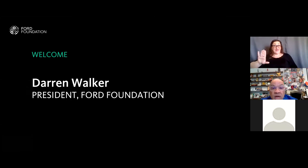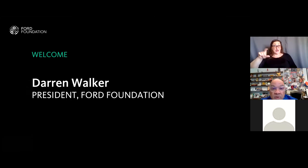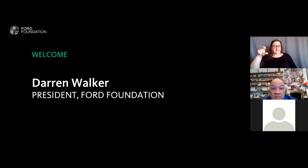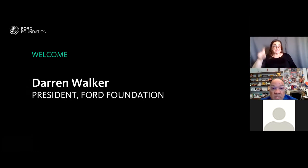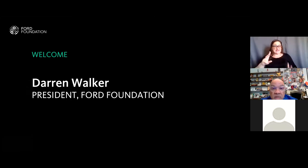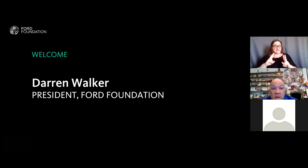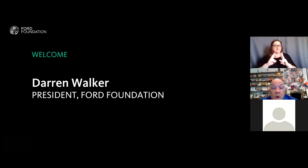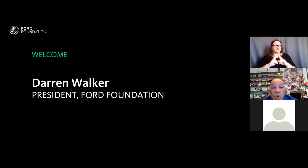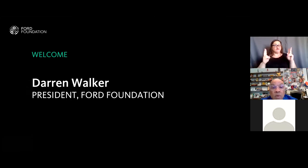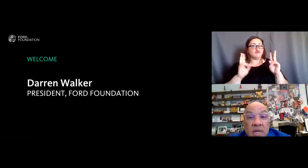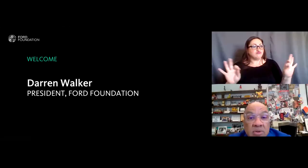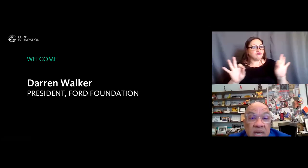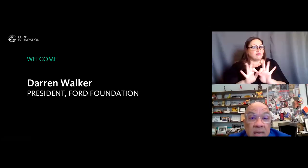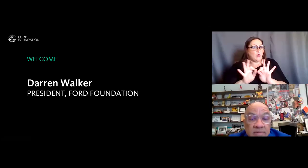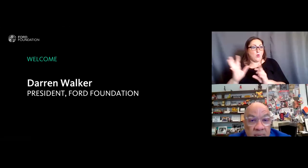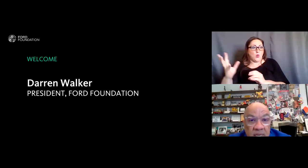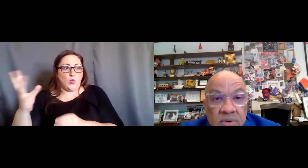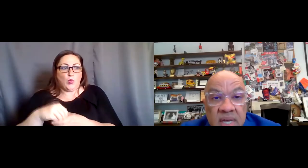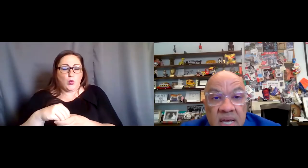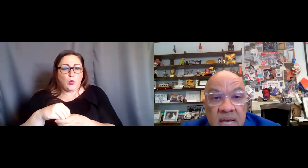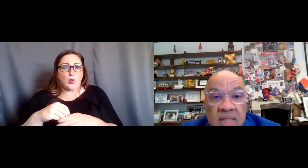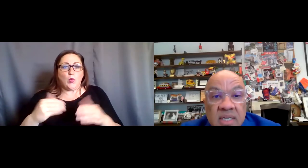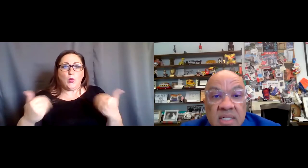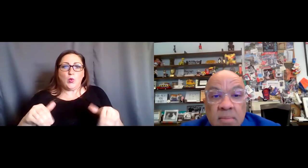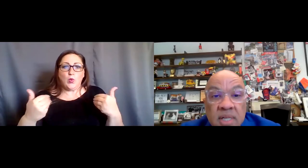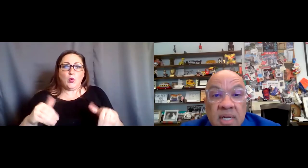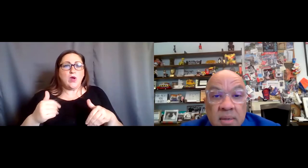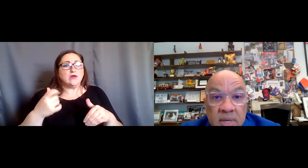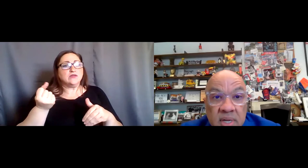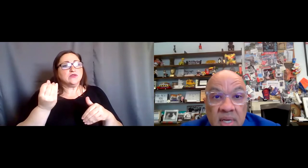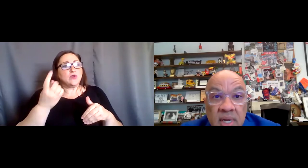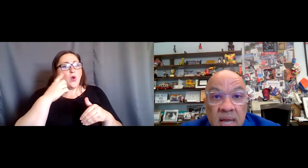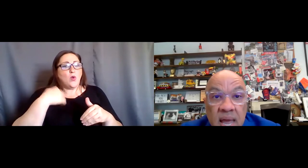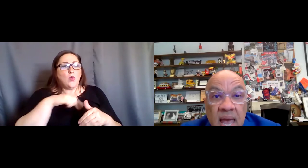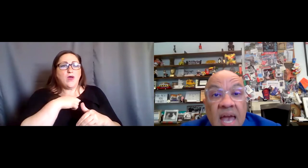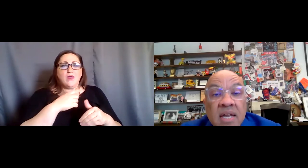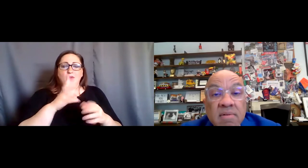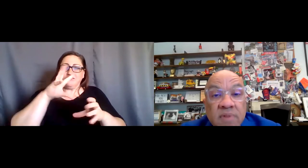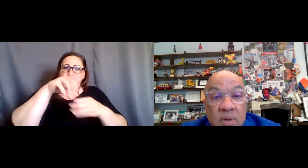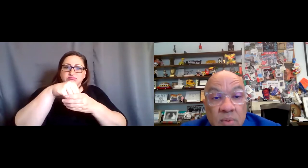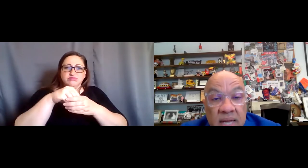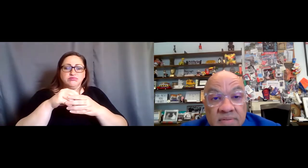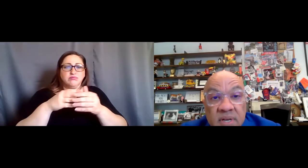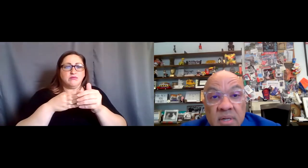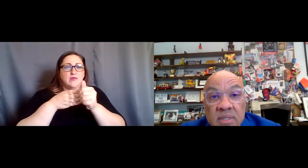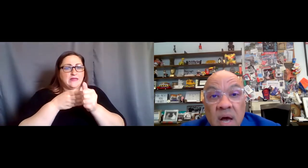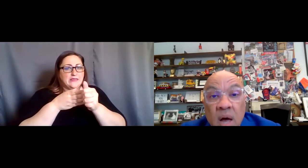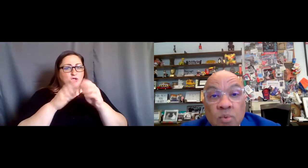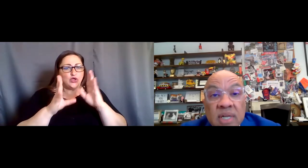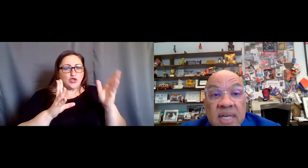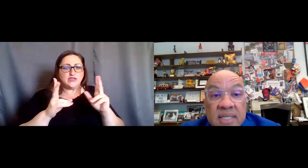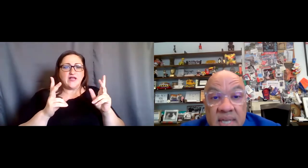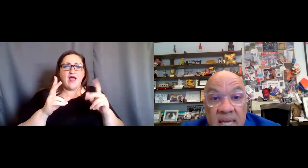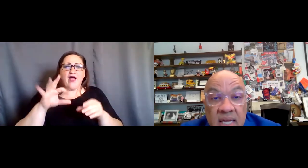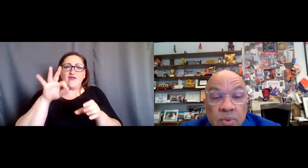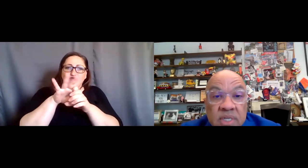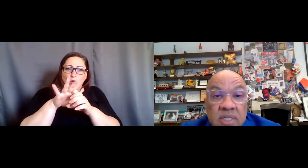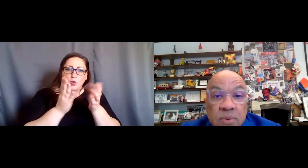We will hear today from leaders in the disability community and voting rights field on what is at stake in 2020,